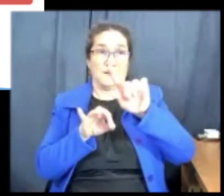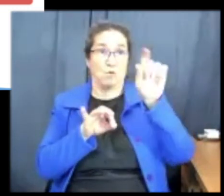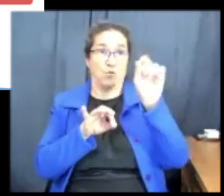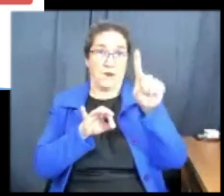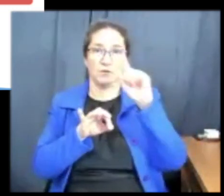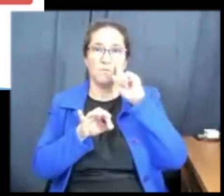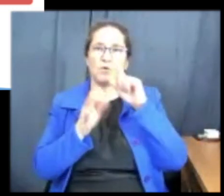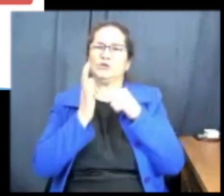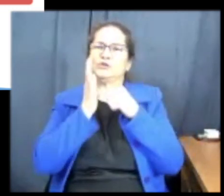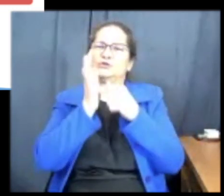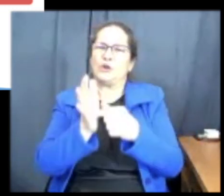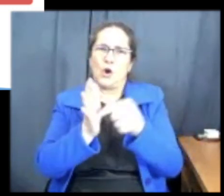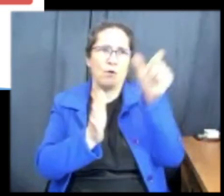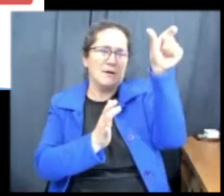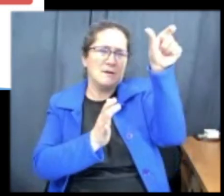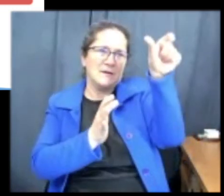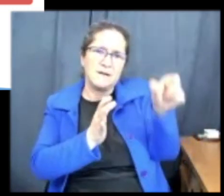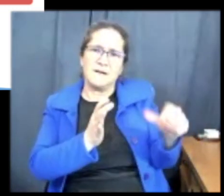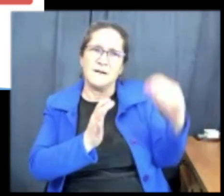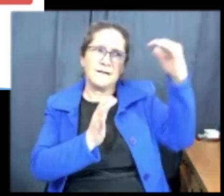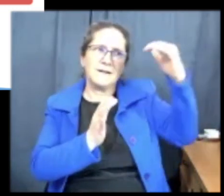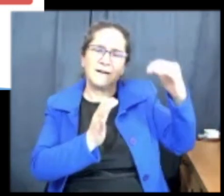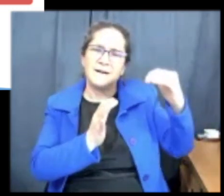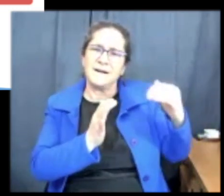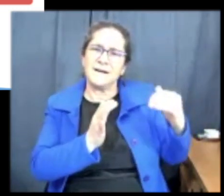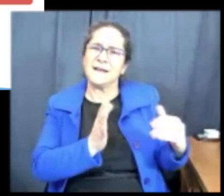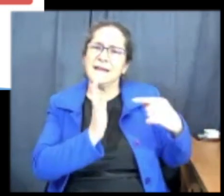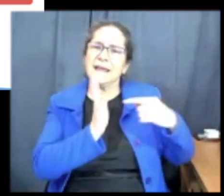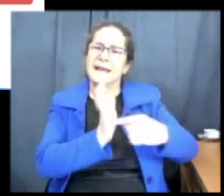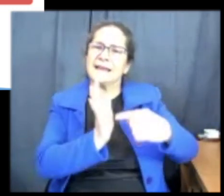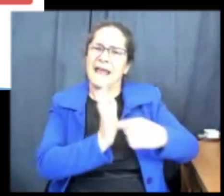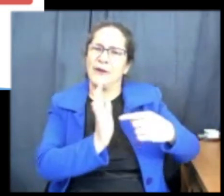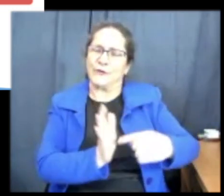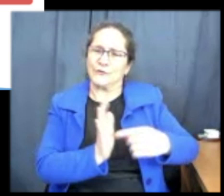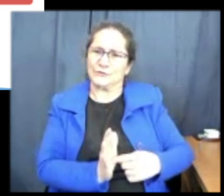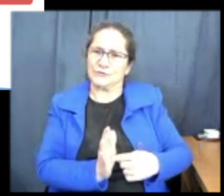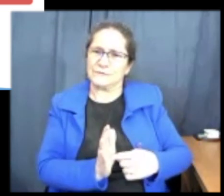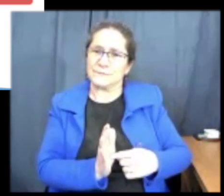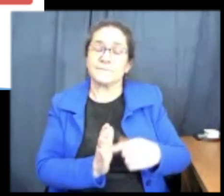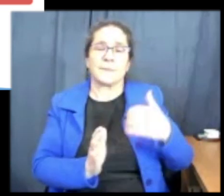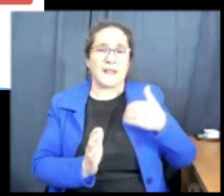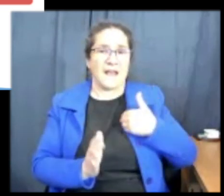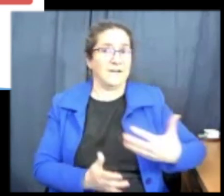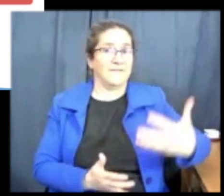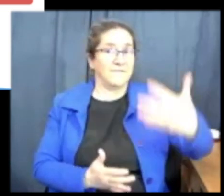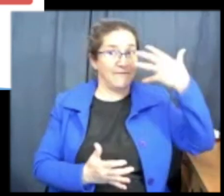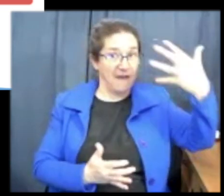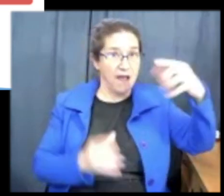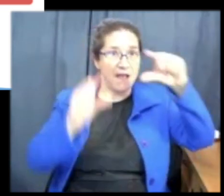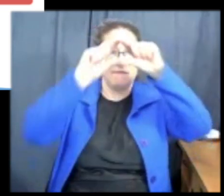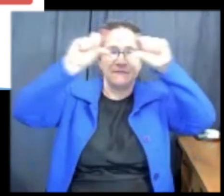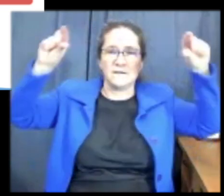are all these individual ones here are located below that. And there are five essential questions within the profile,